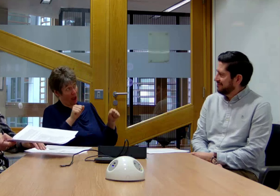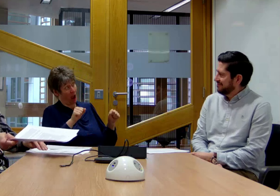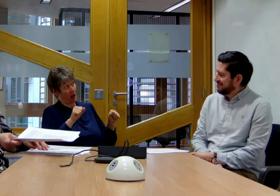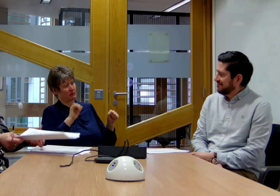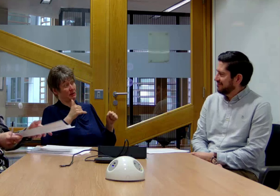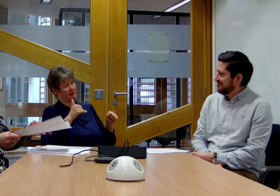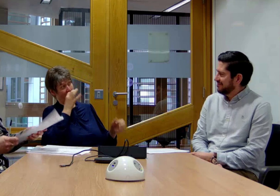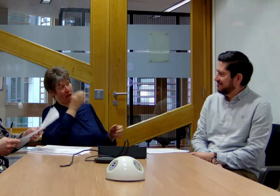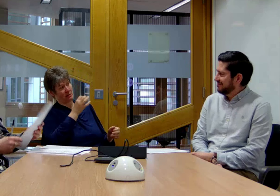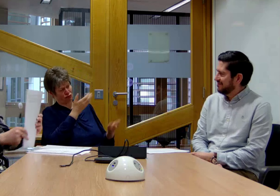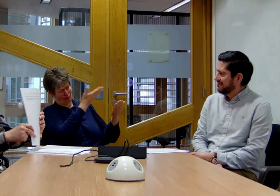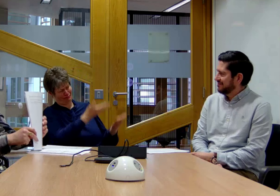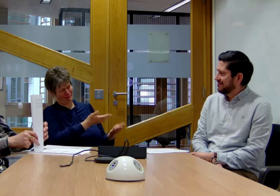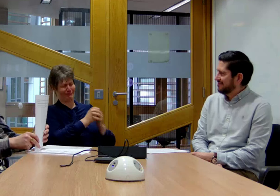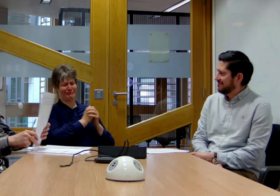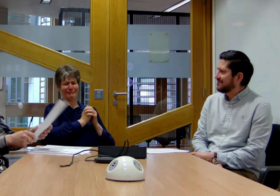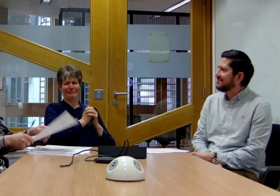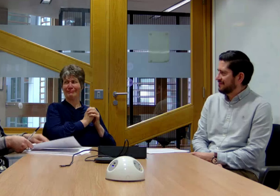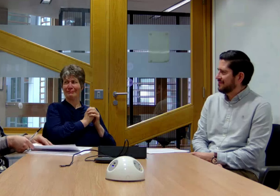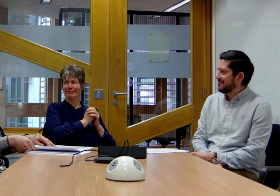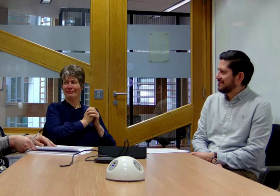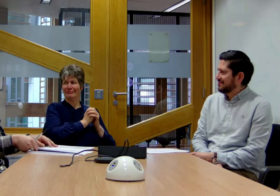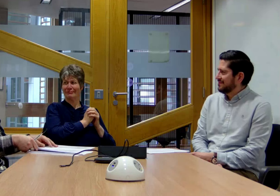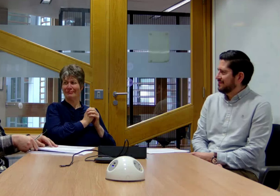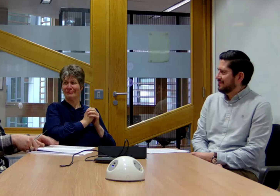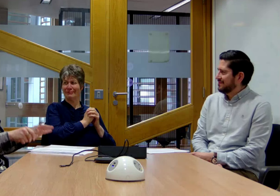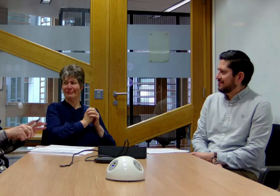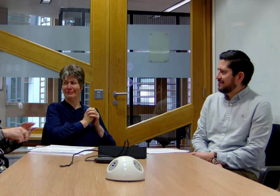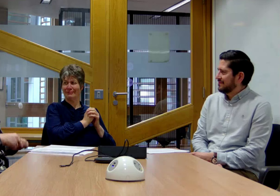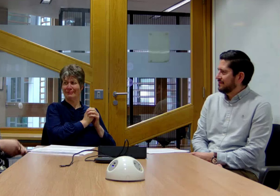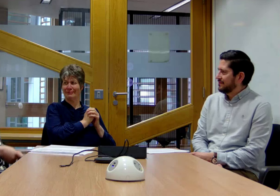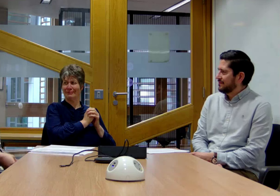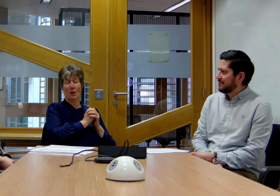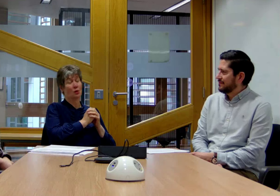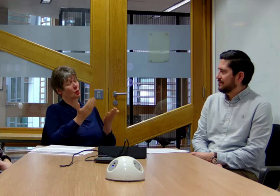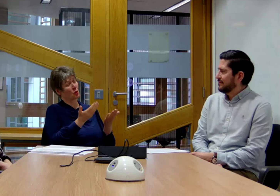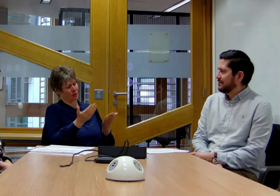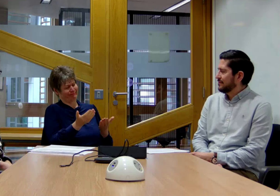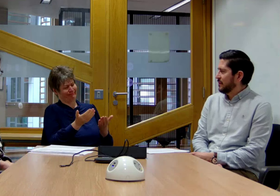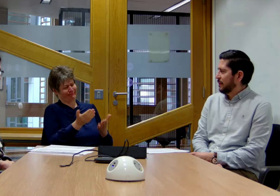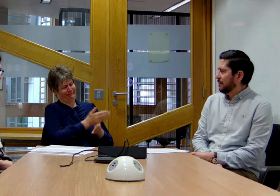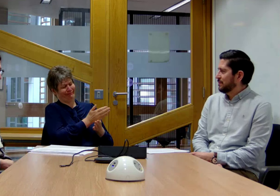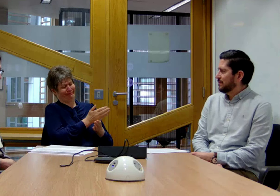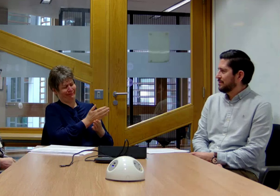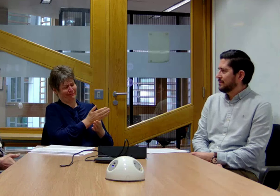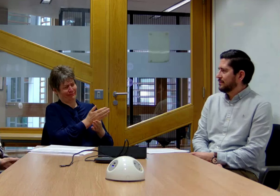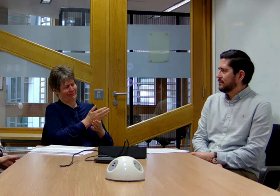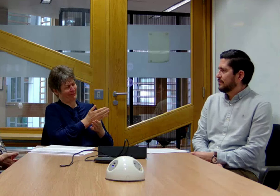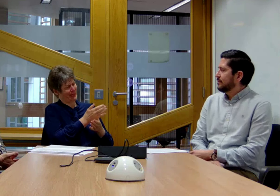Mark. So let's start with your good self.